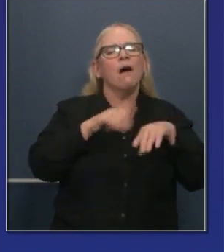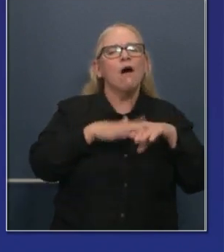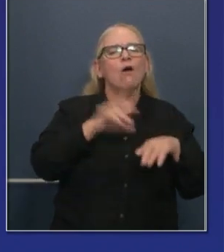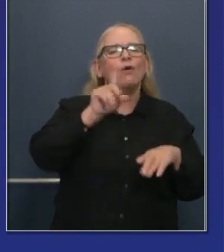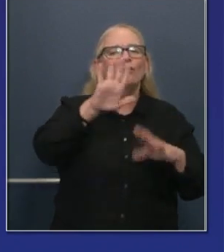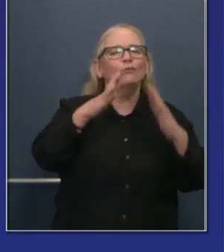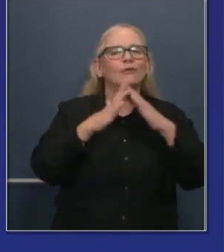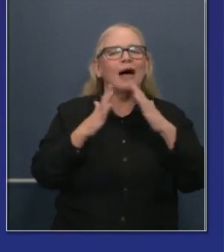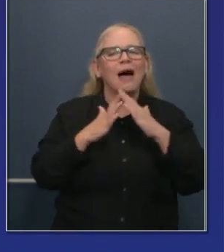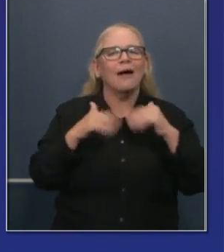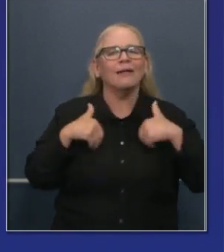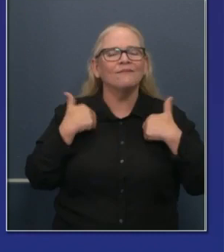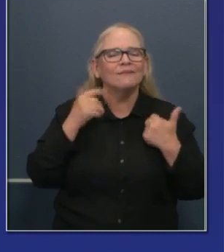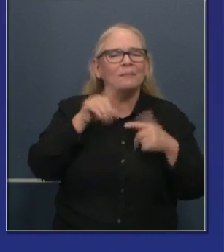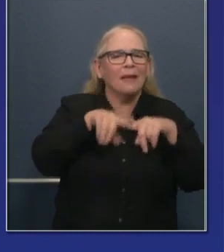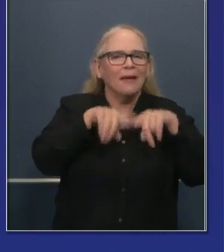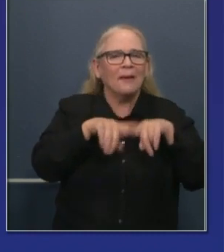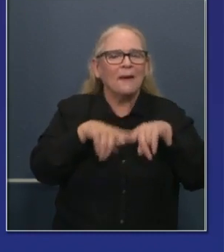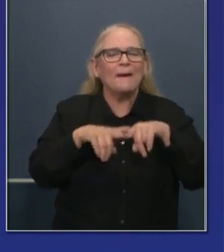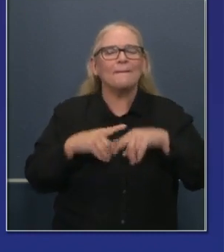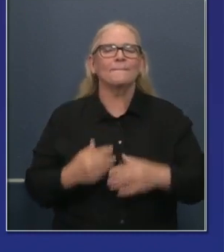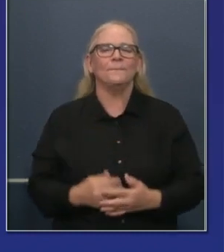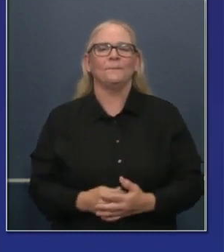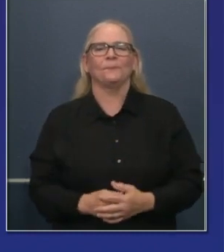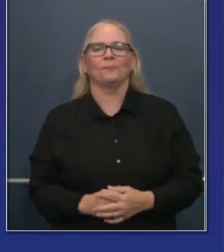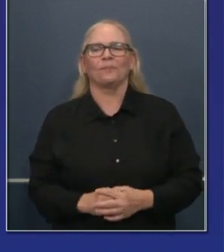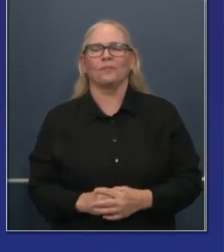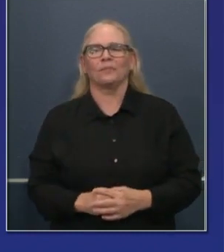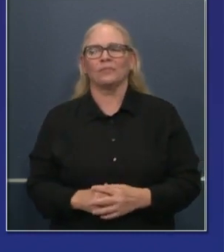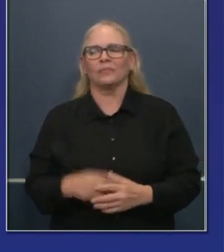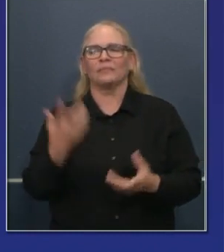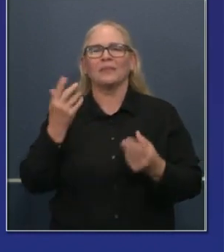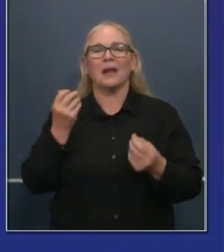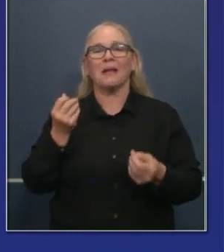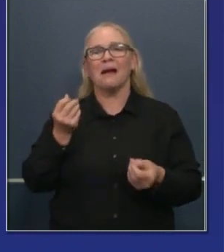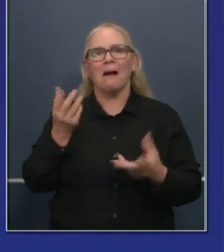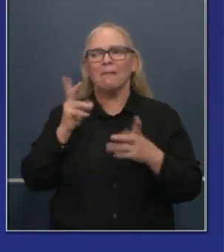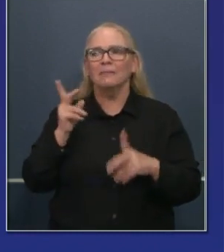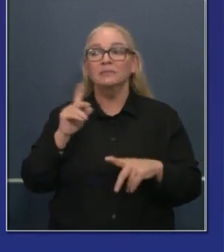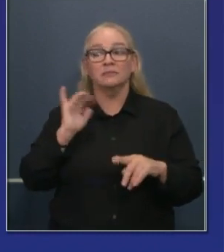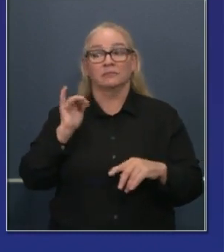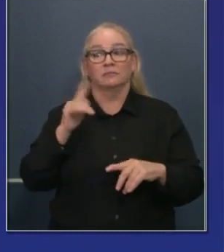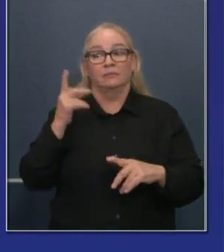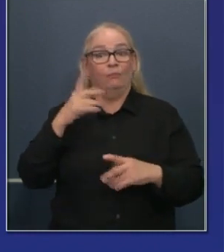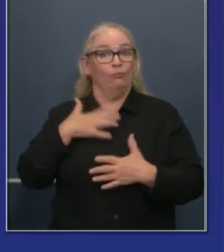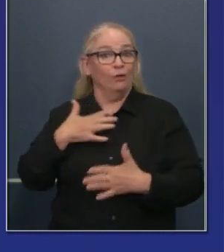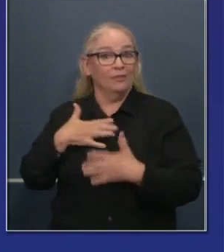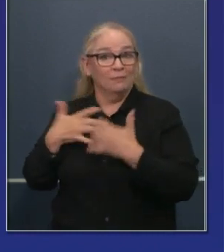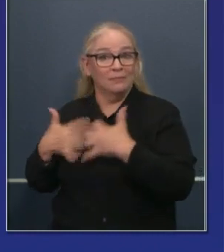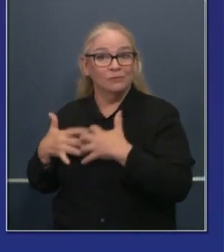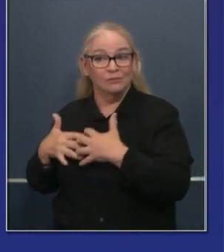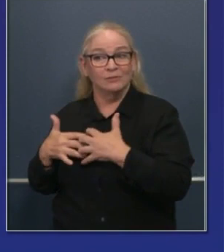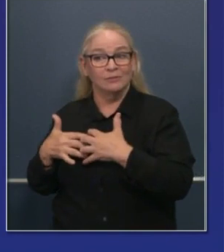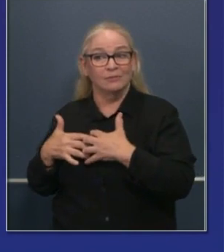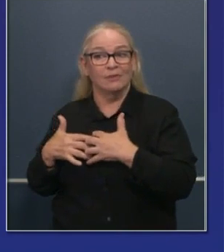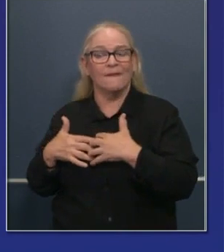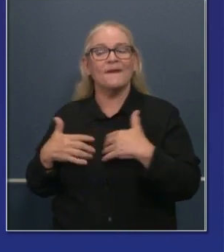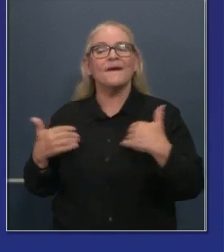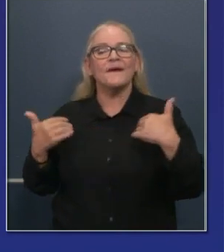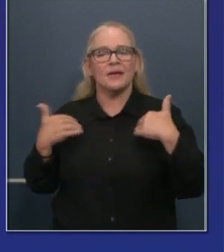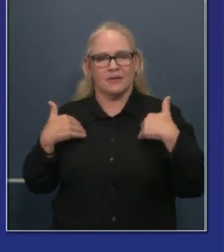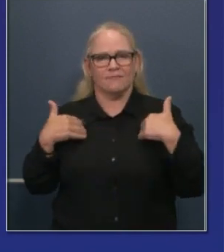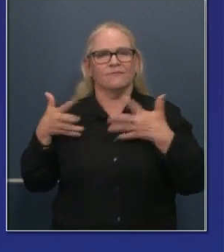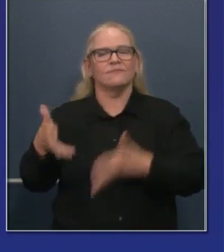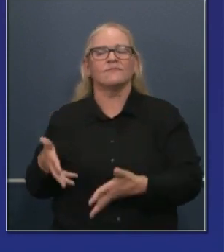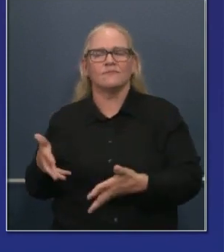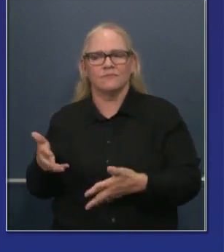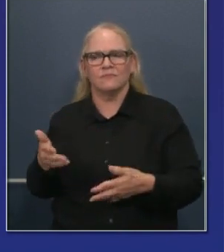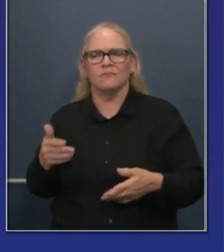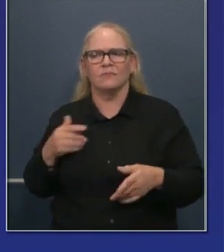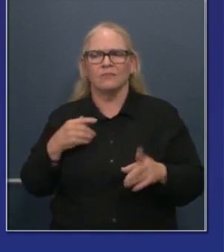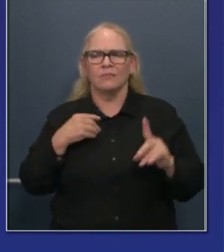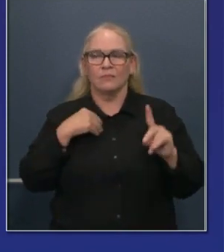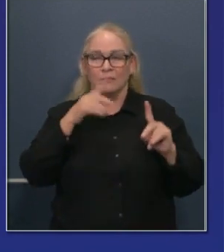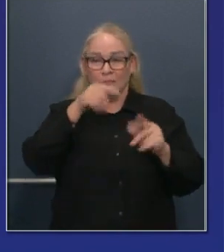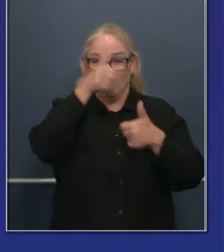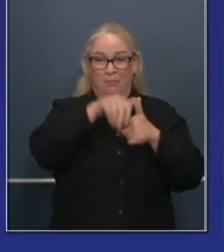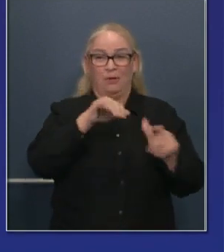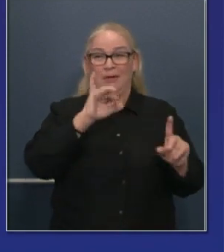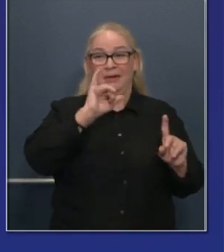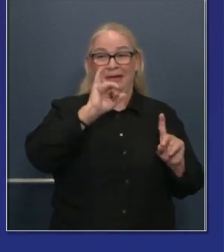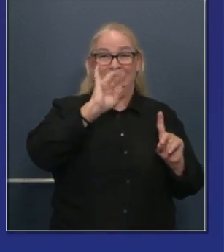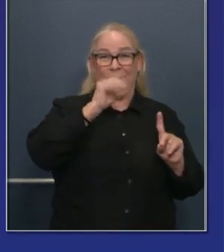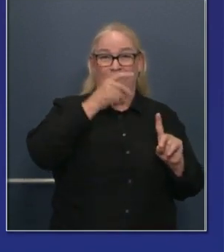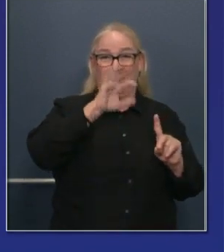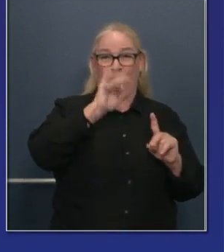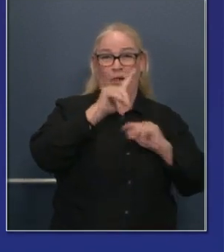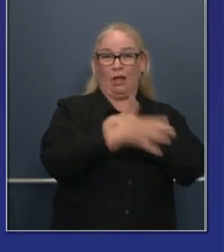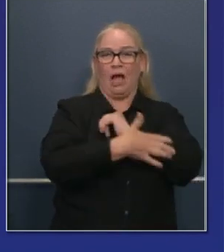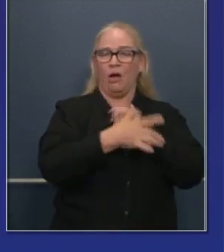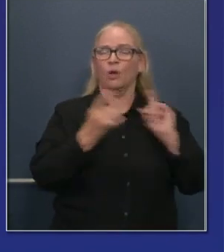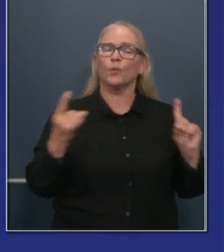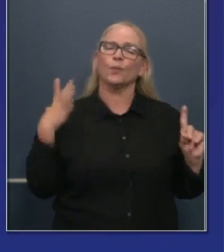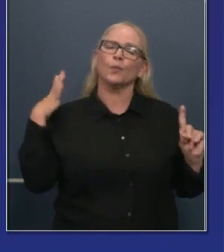LIKE HOSPITALS, I SEE YOU CAPACITY IS DISTINCTIVE IN DIFFERENT PARTS OF THE STATE, AND THIS IS A POINT OF PARTICULAR FOCUS AS A RELATES TO ISSUES OF VENTILATORS AND SOME